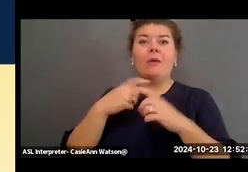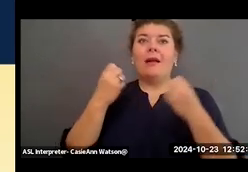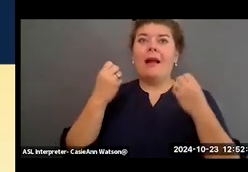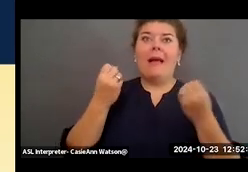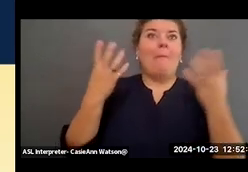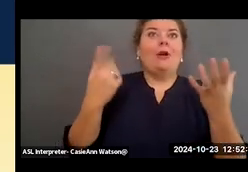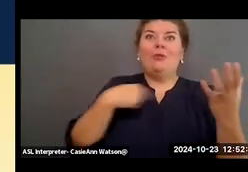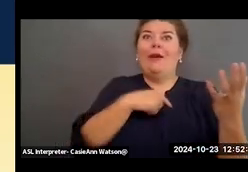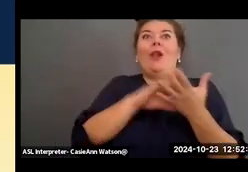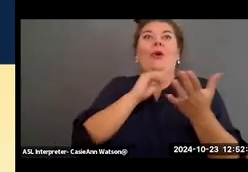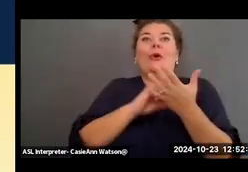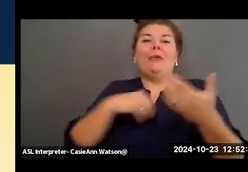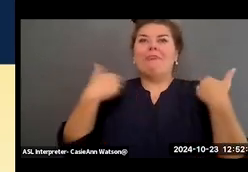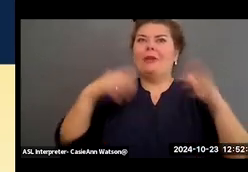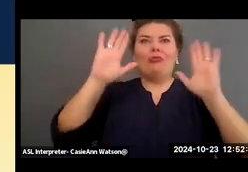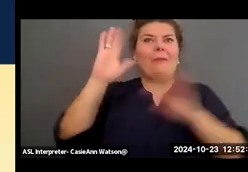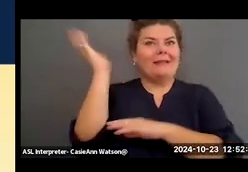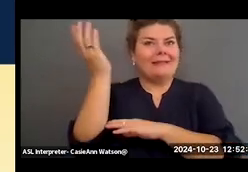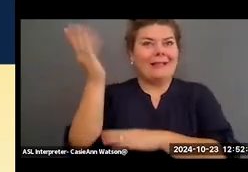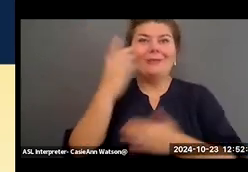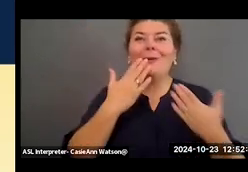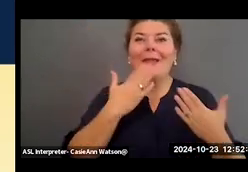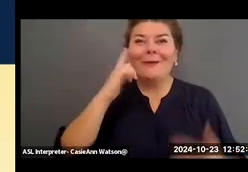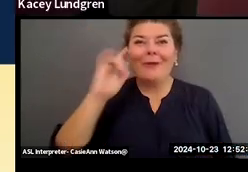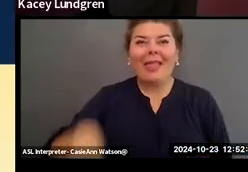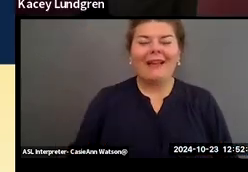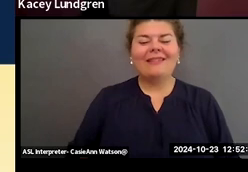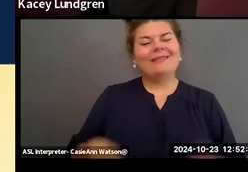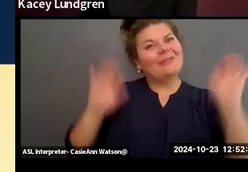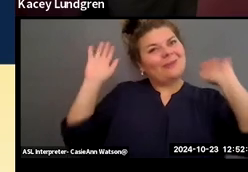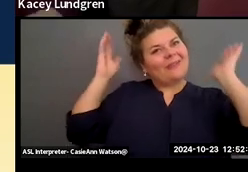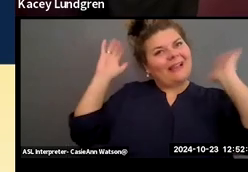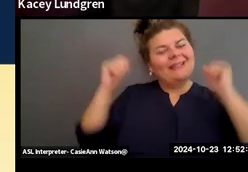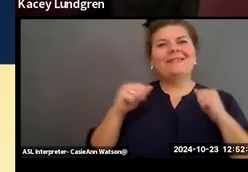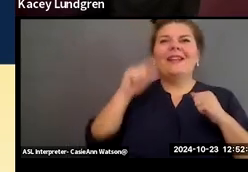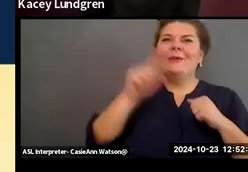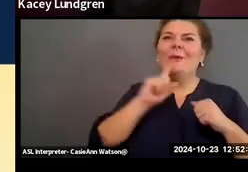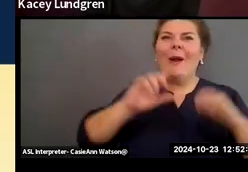and how great of a presentation this was, so thank you for that. So great. You are so welcome.